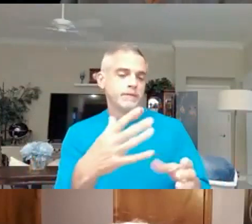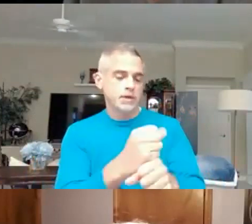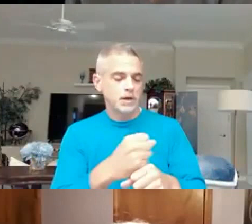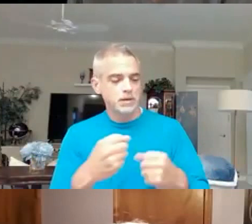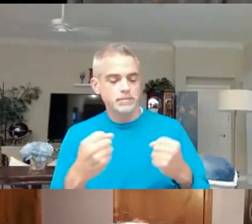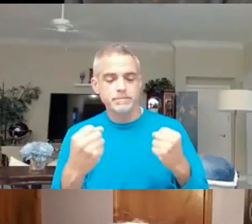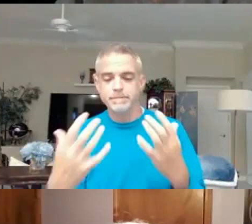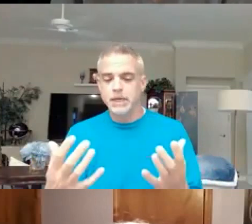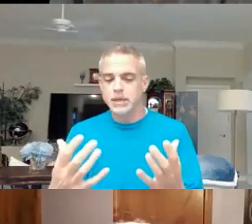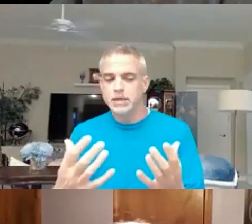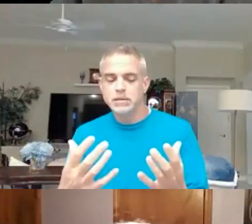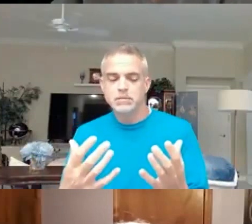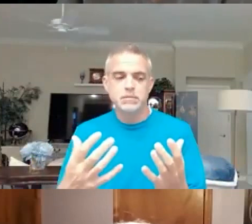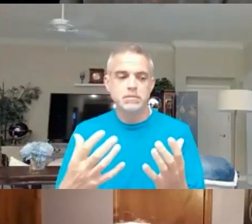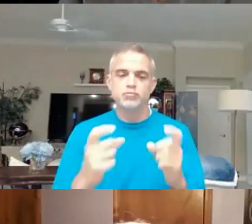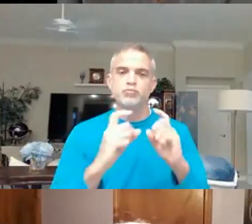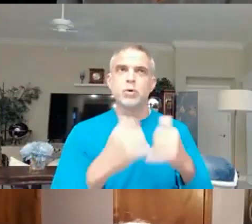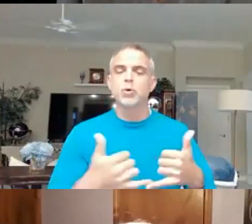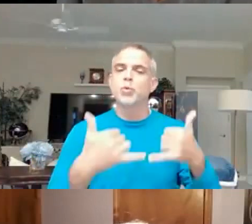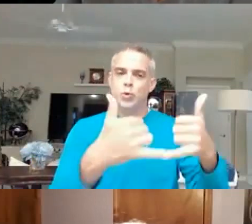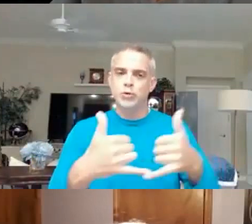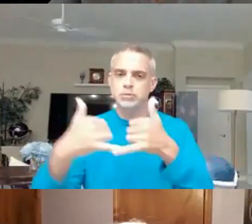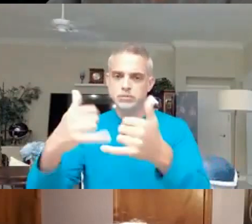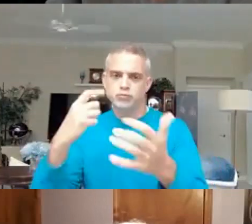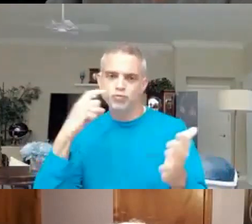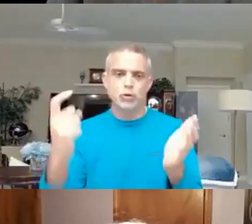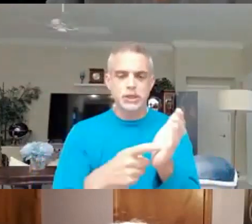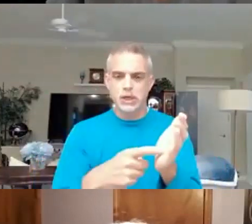I give my best effort, all the time and I get many,